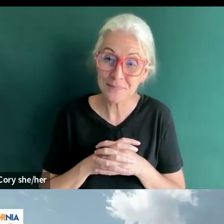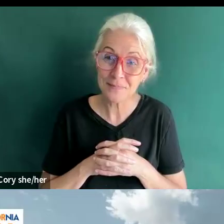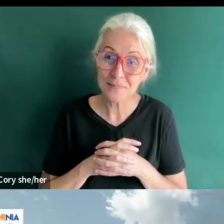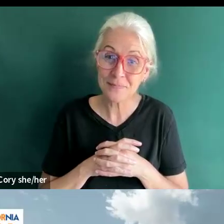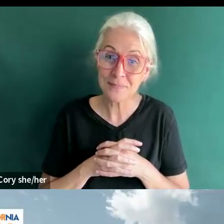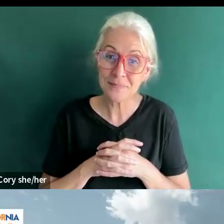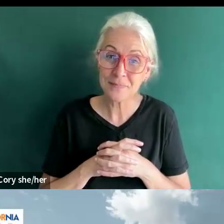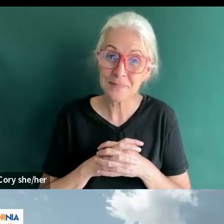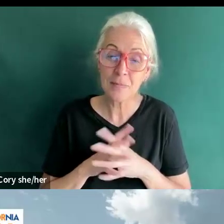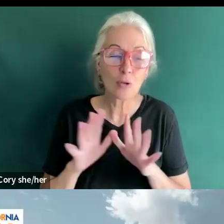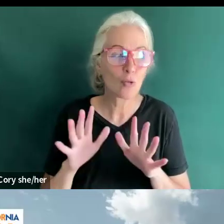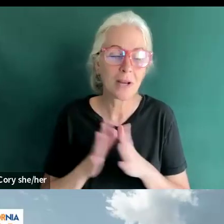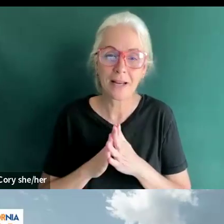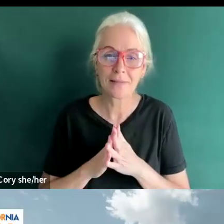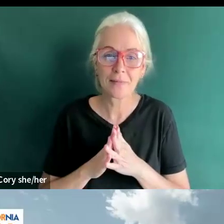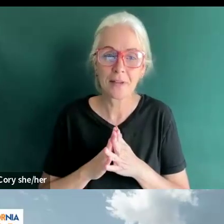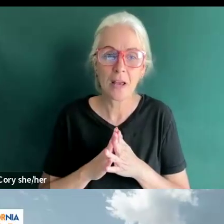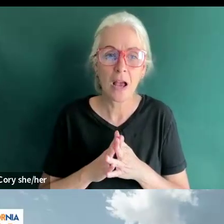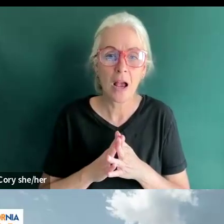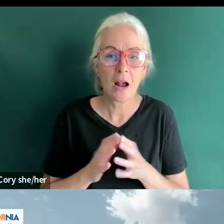Yeah, that's great. It's kind of a multifaceted partnership, Kat,